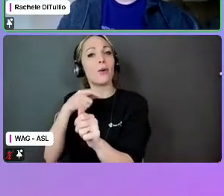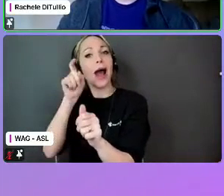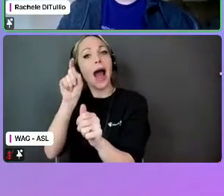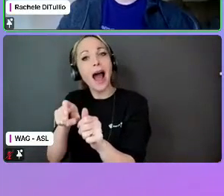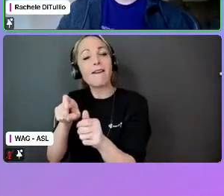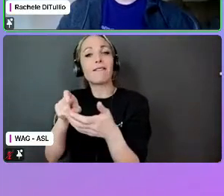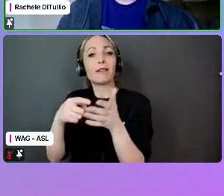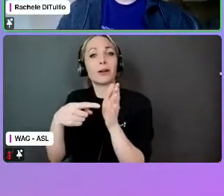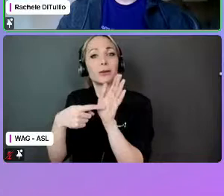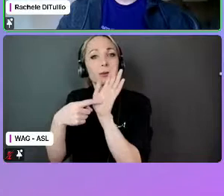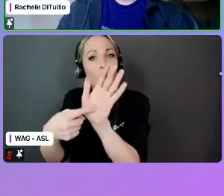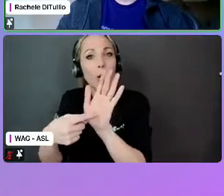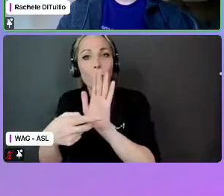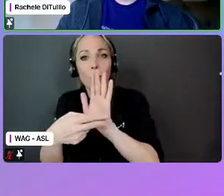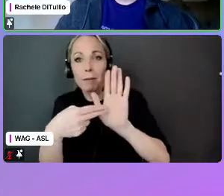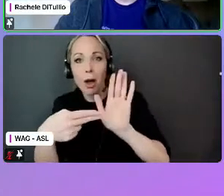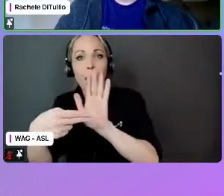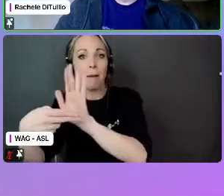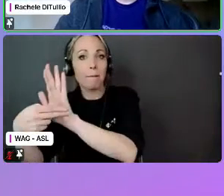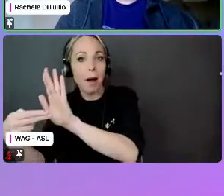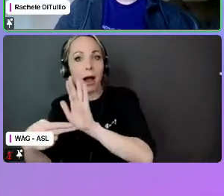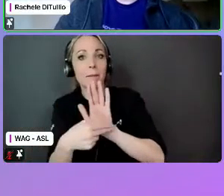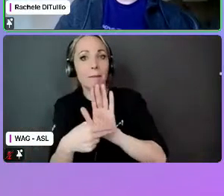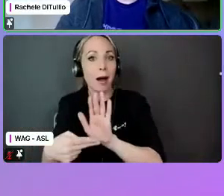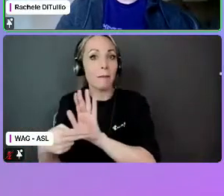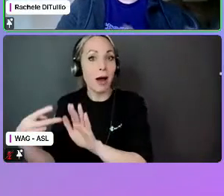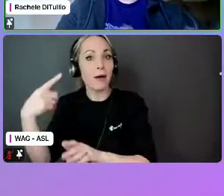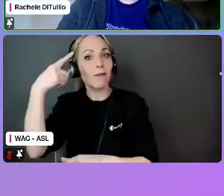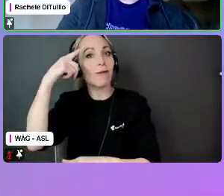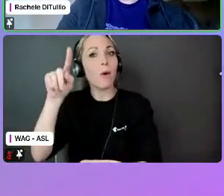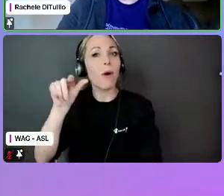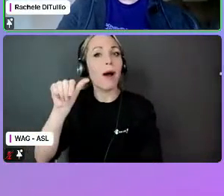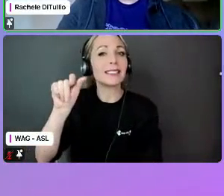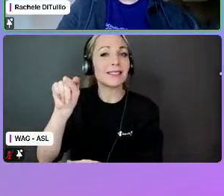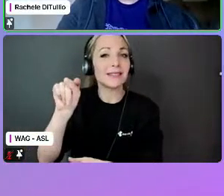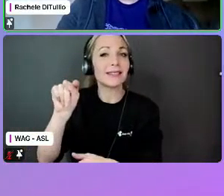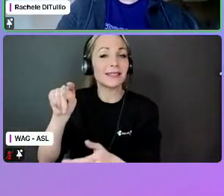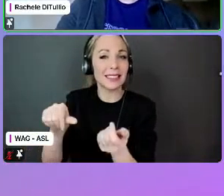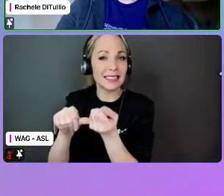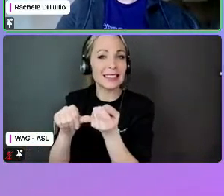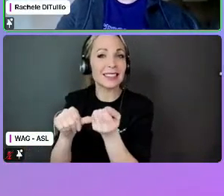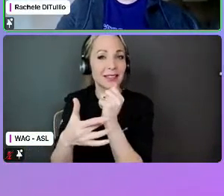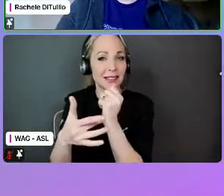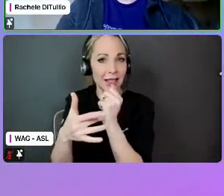we also need to programmatically mark a field as required for assisted technology. We do this as